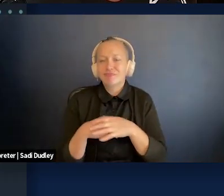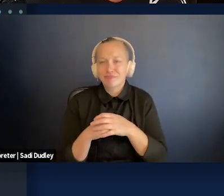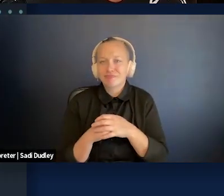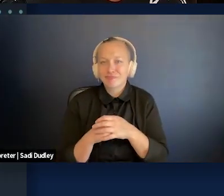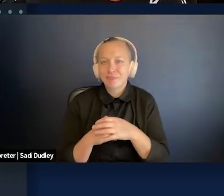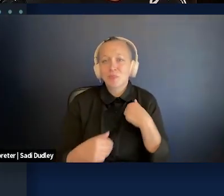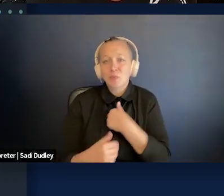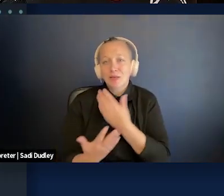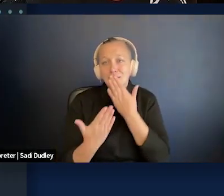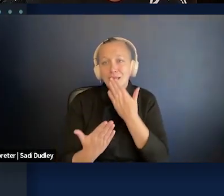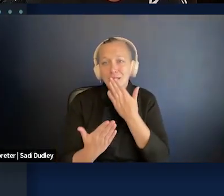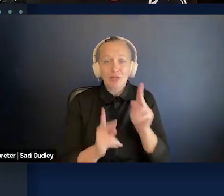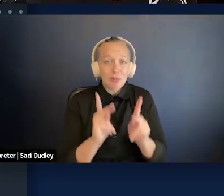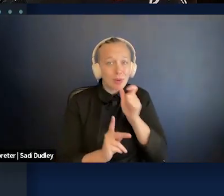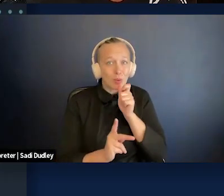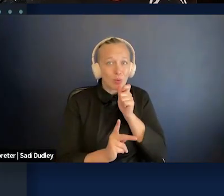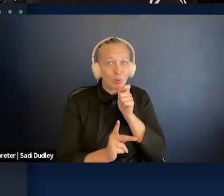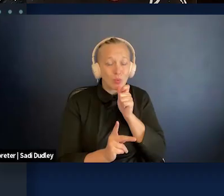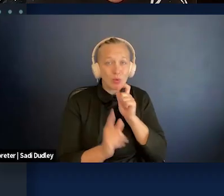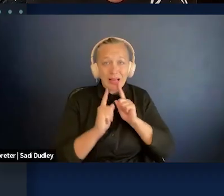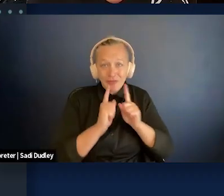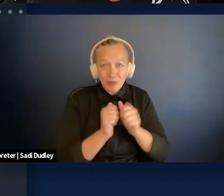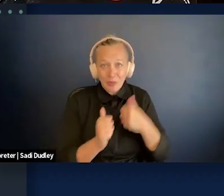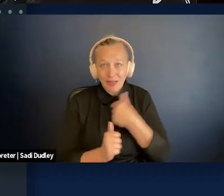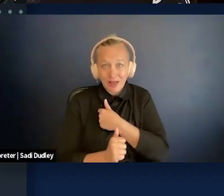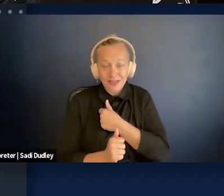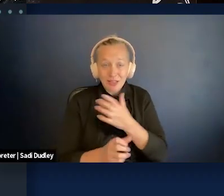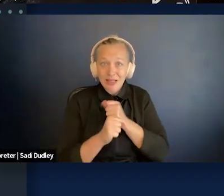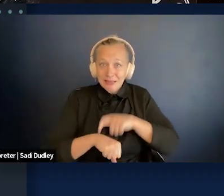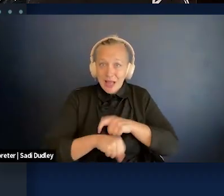Um, we really want to thank the interviewees for taking time out of their day, especially because they're healthcare, um, students.